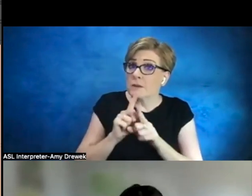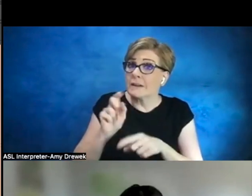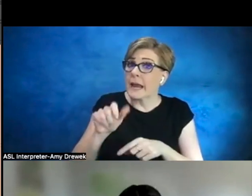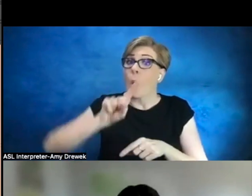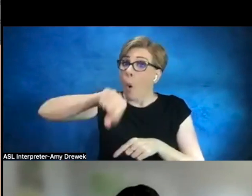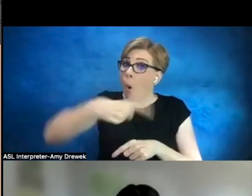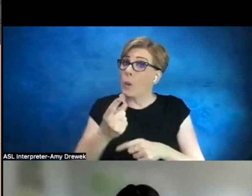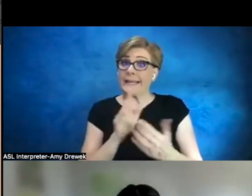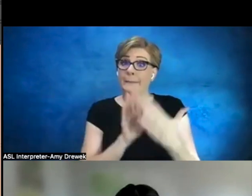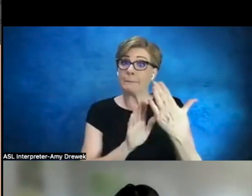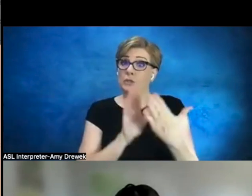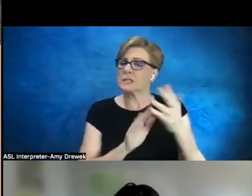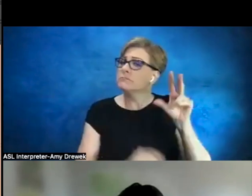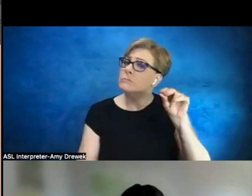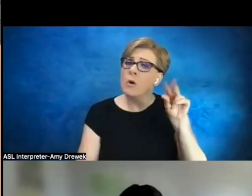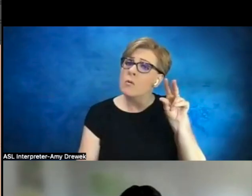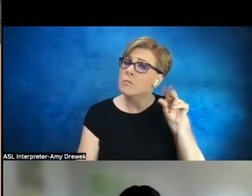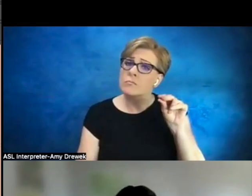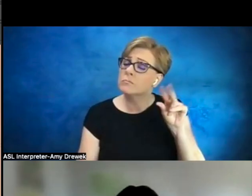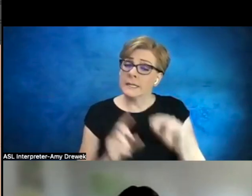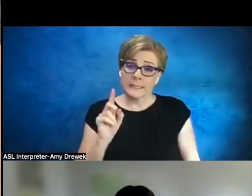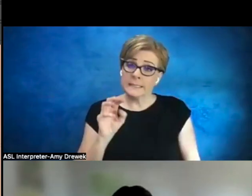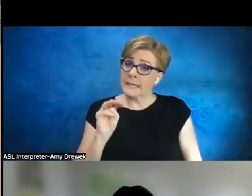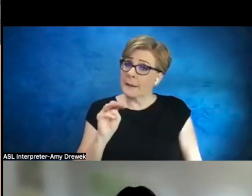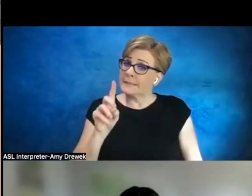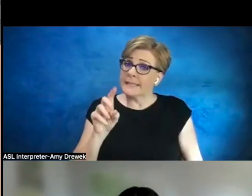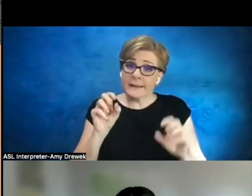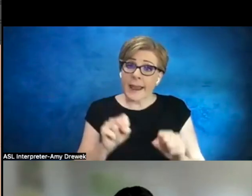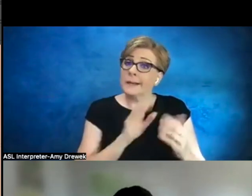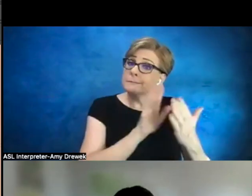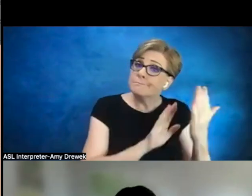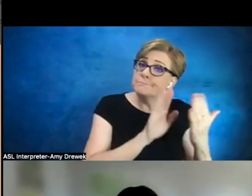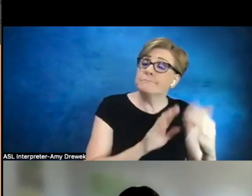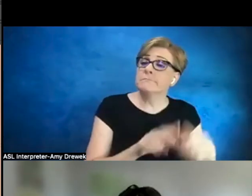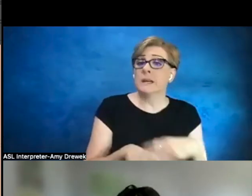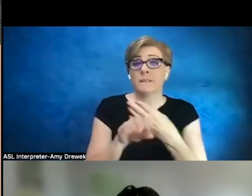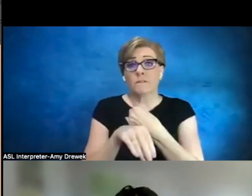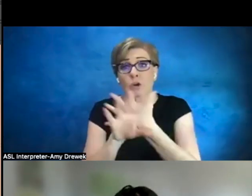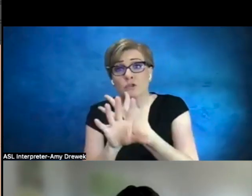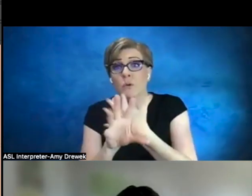that question is no. DMD events can be held in-person, virtually, or hybrid.